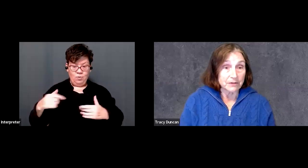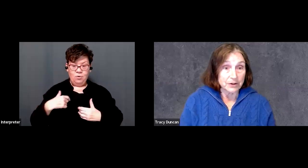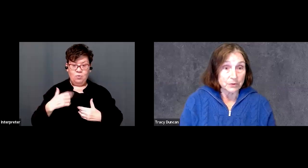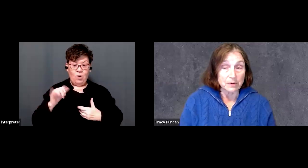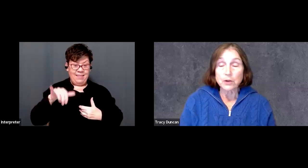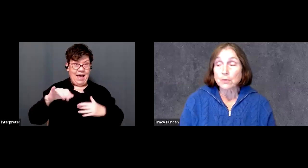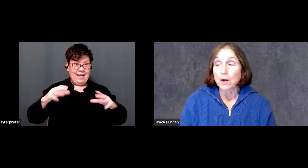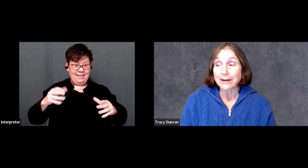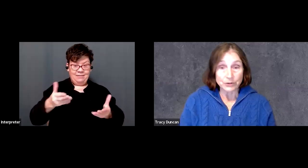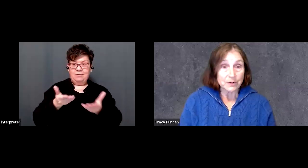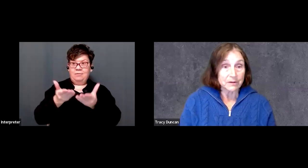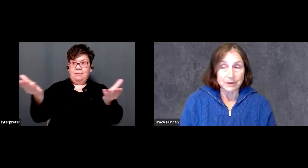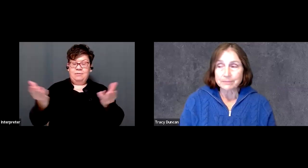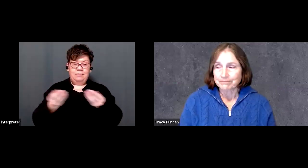to individuals who are interested.